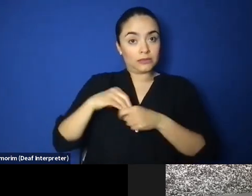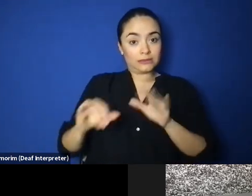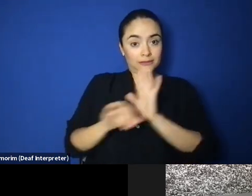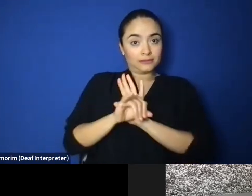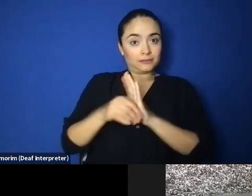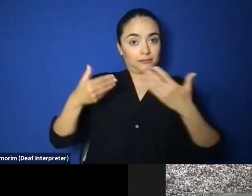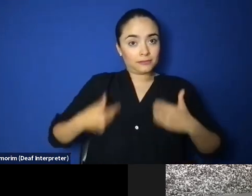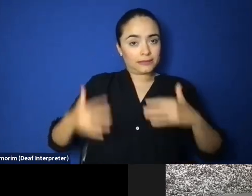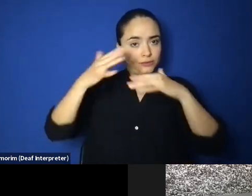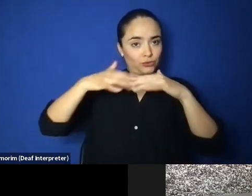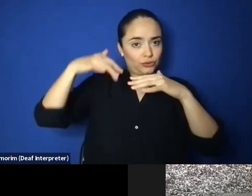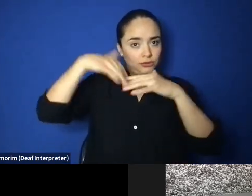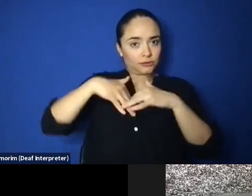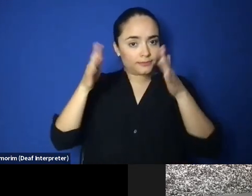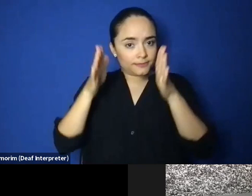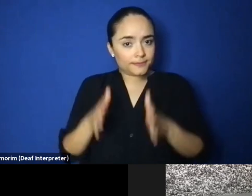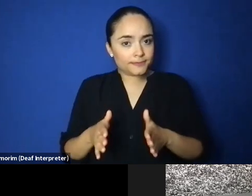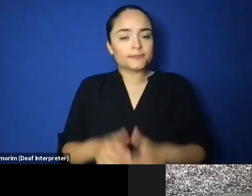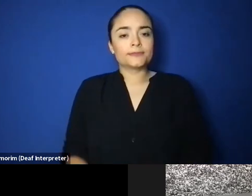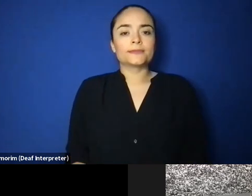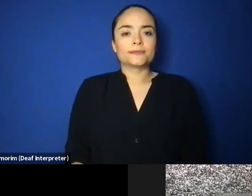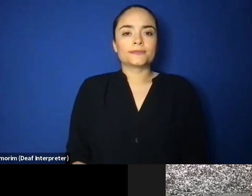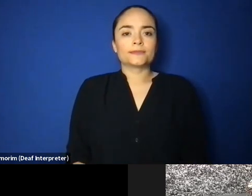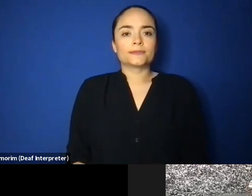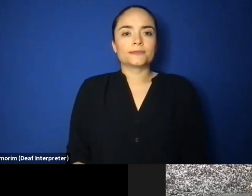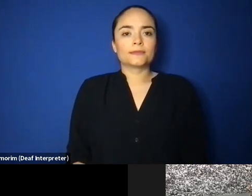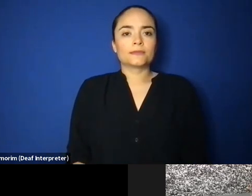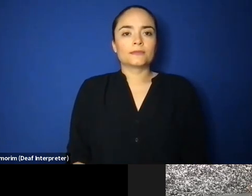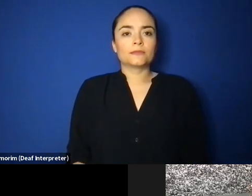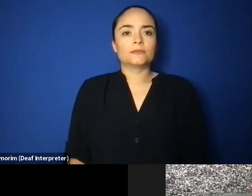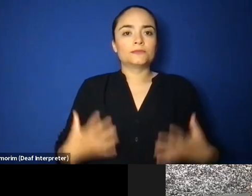a costume. Like, a costume is something we wear to pretend to be something else, like at Halloween,